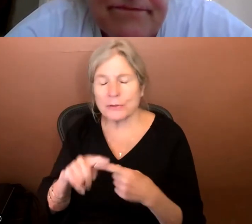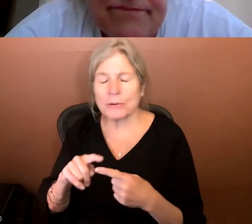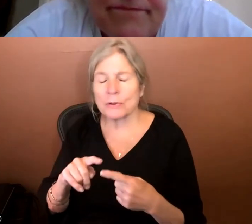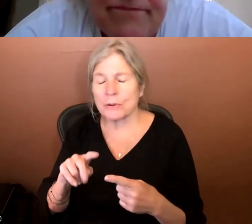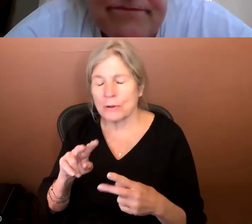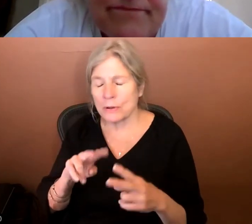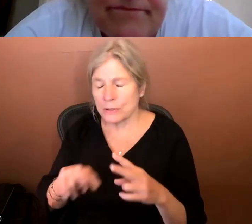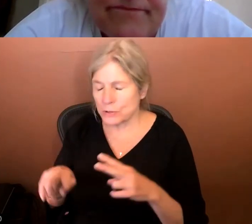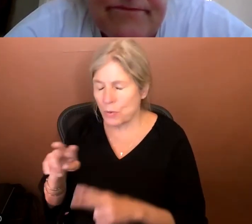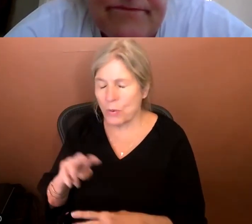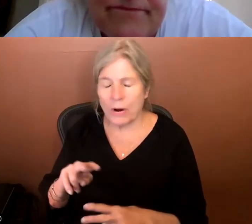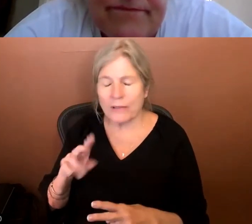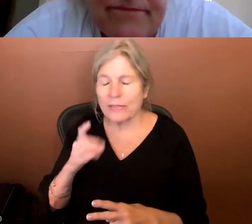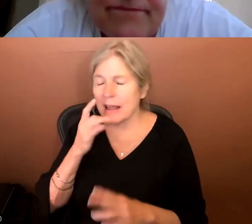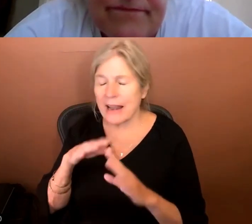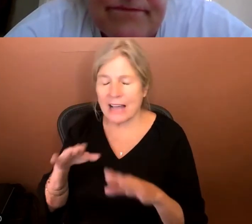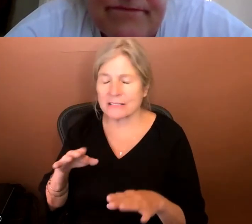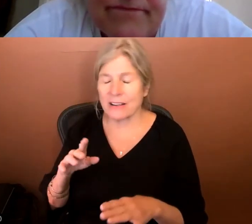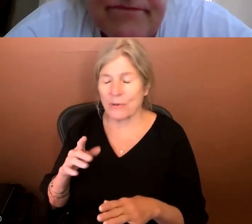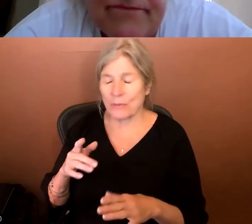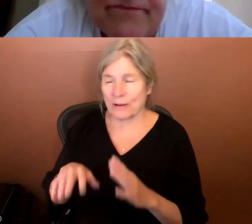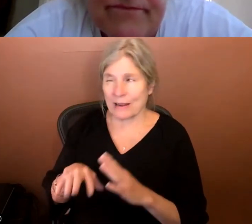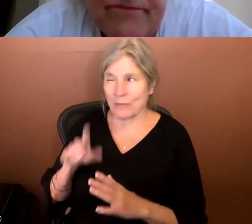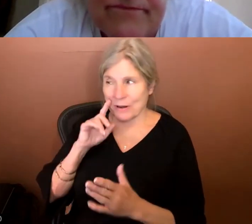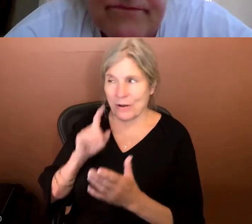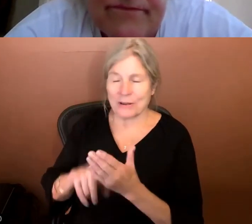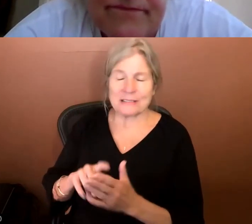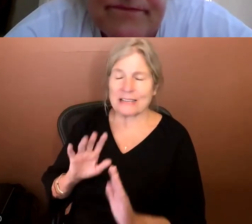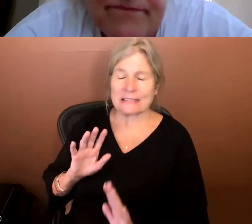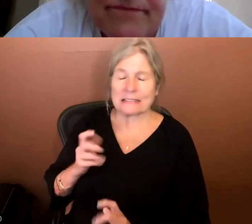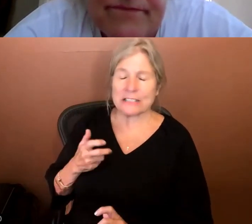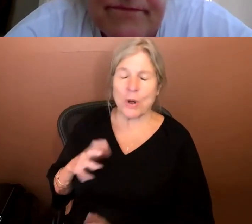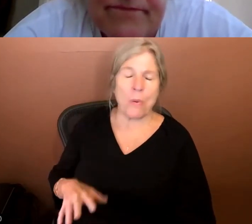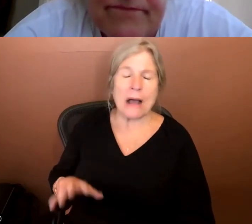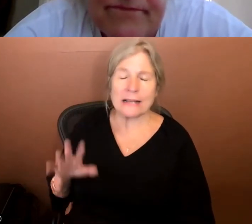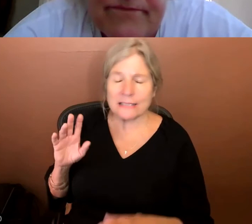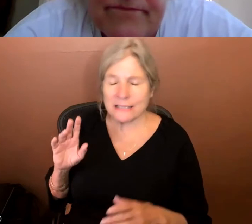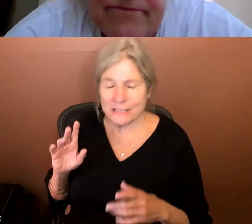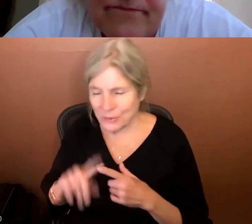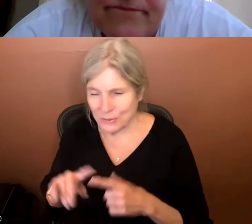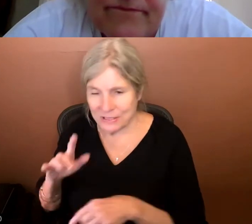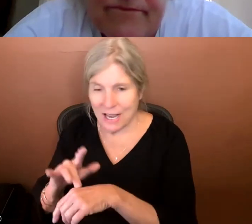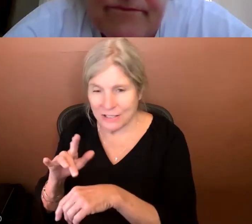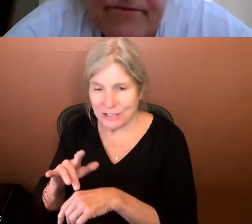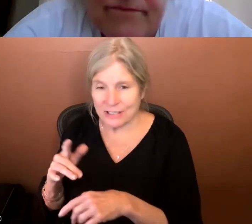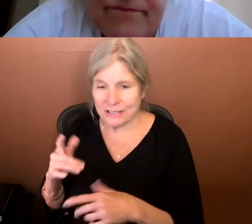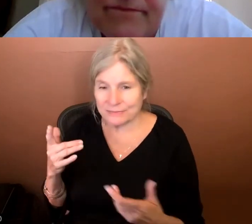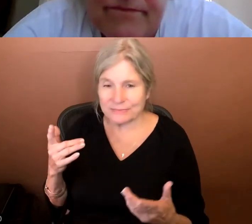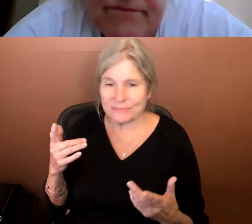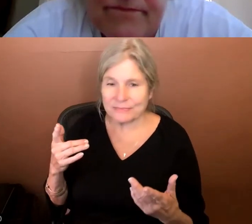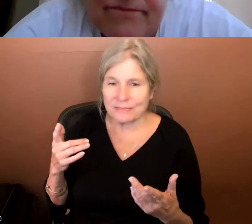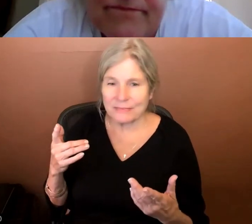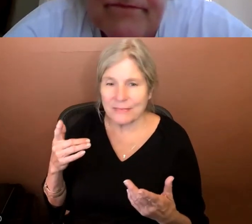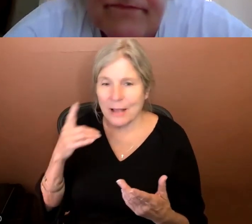reluctant to touch the pieces in the please touch gall lery because they are socialized not to do that